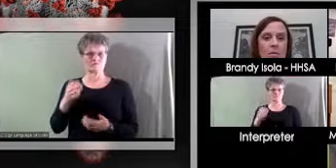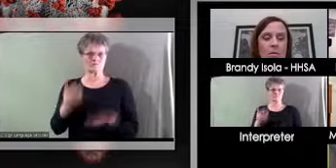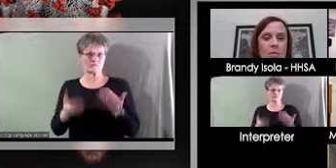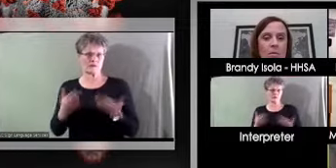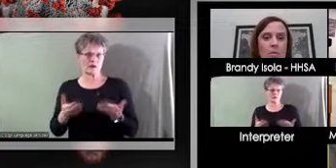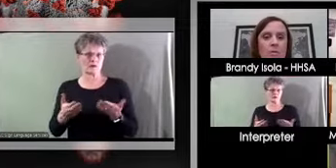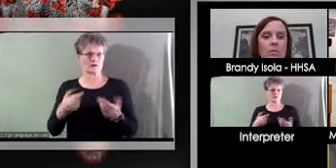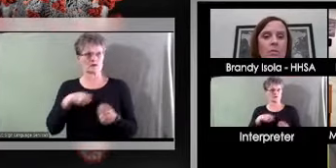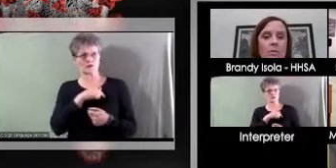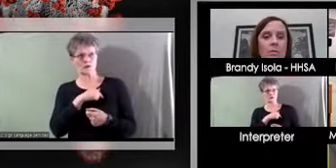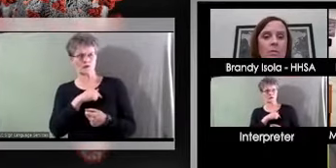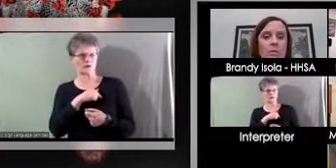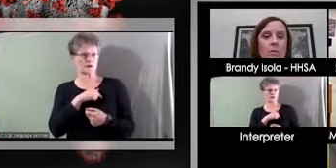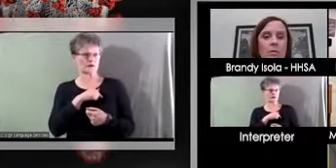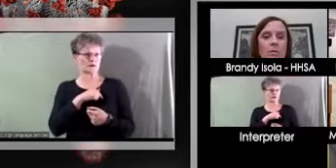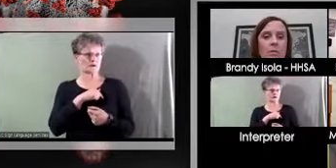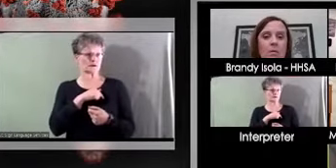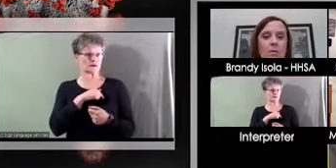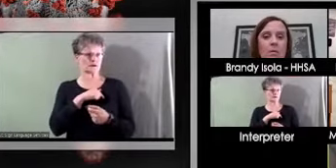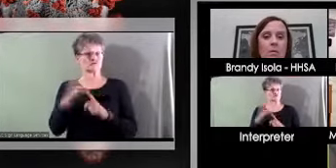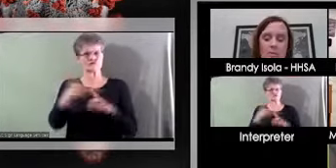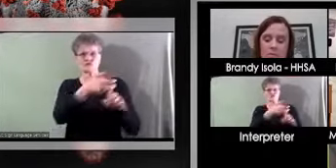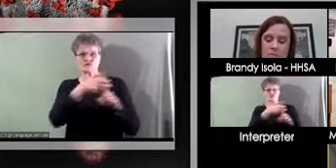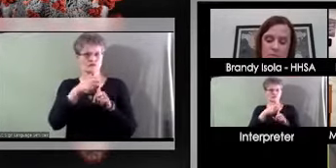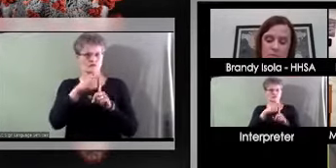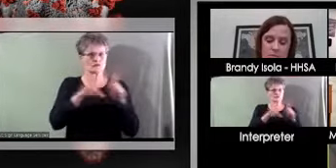individuals out there who'd be interested in signing up as a